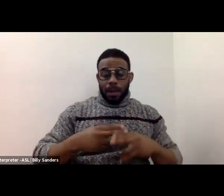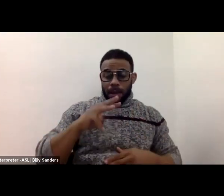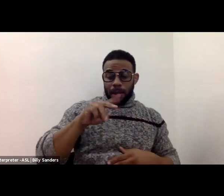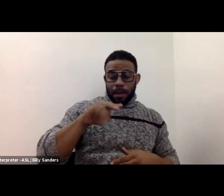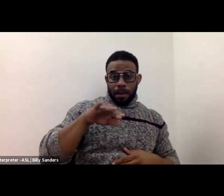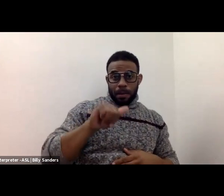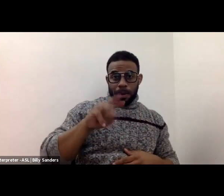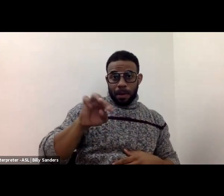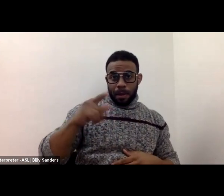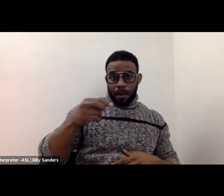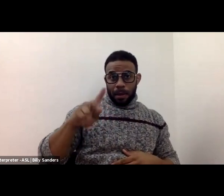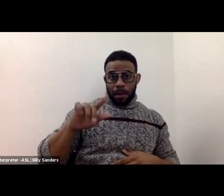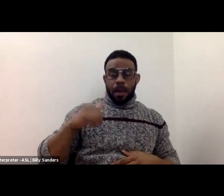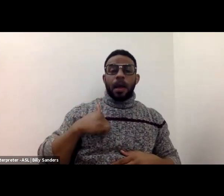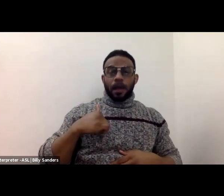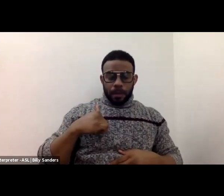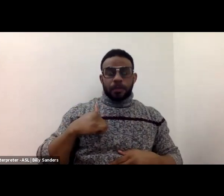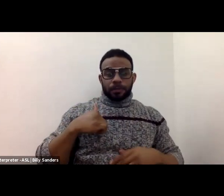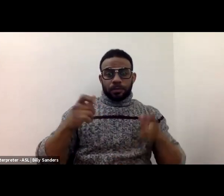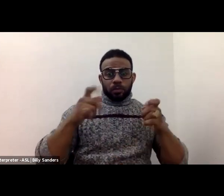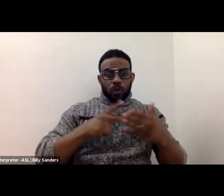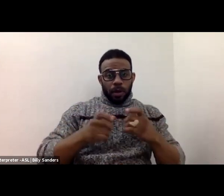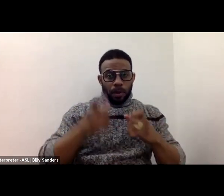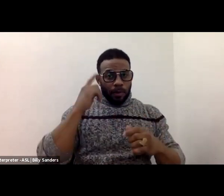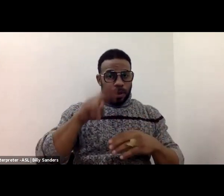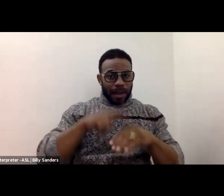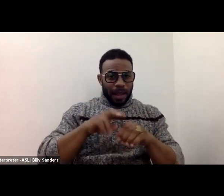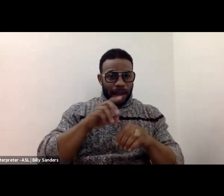for the National Clearinghouse on Disability and Exchange, which is sponsored by the U.S.